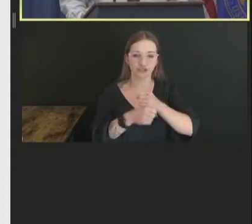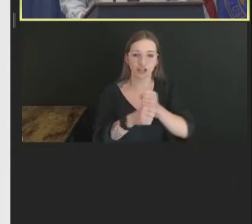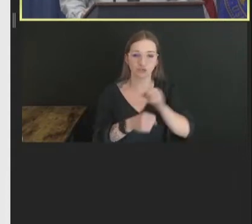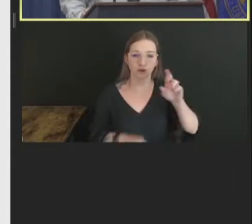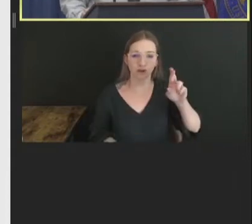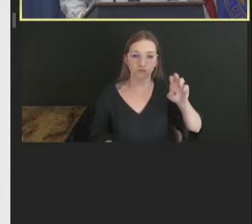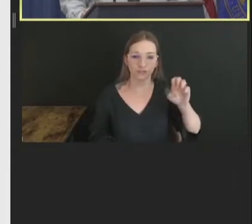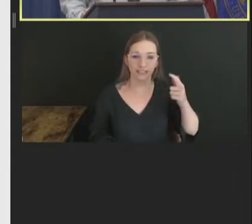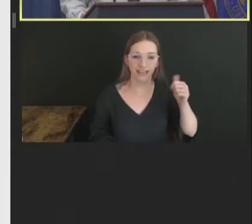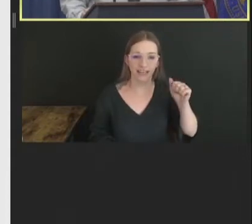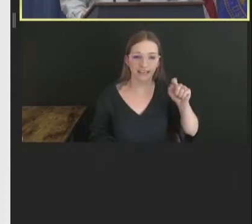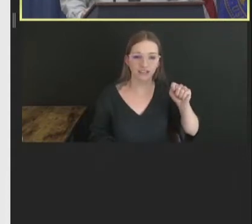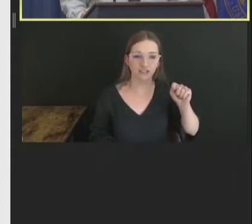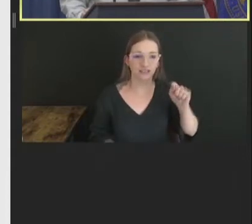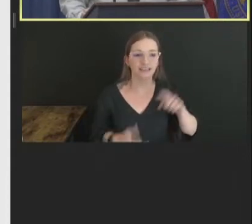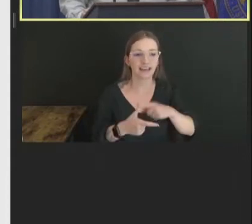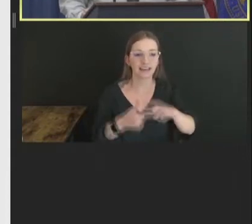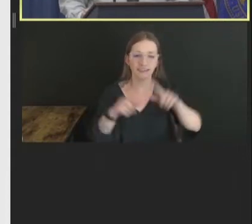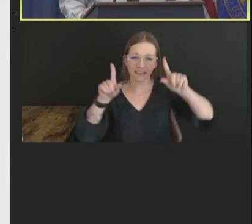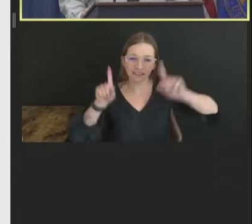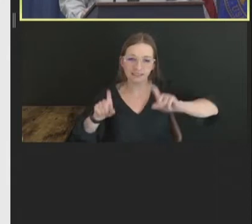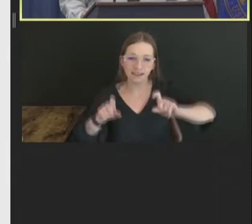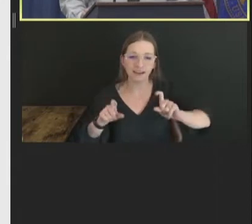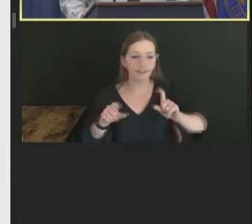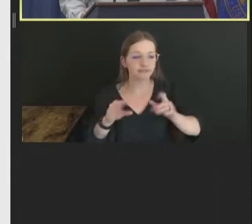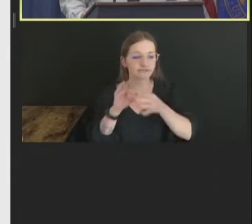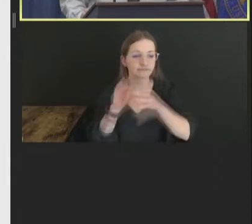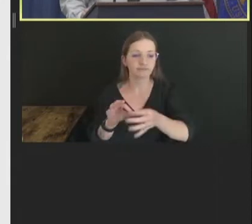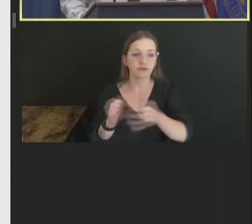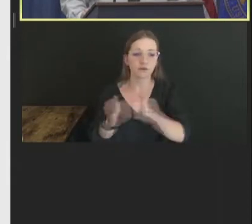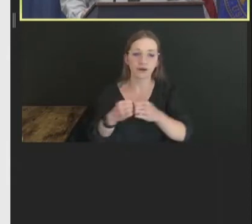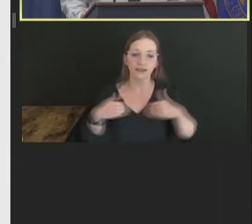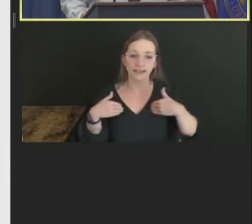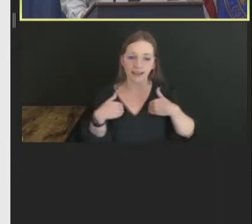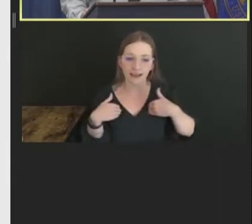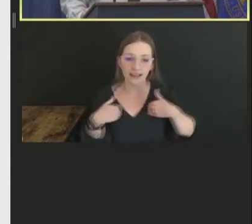animal models, using in vitro assays, and using virus replication assays,